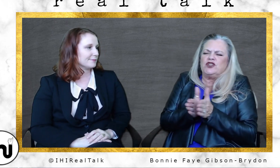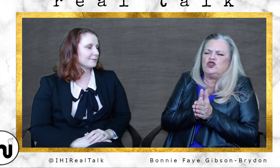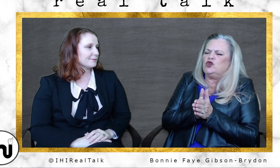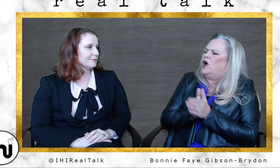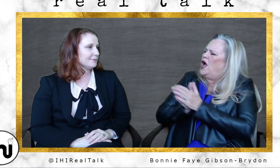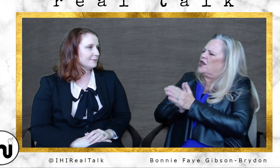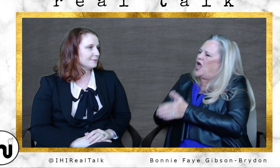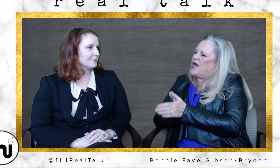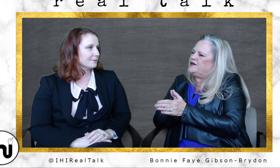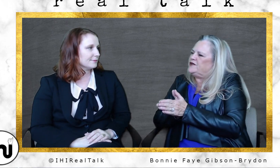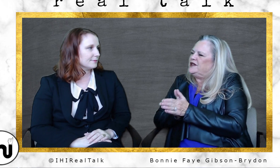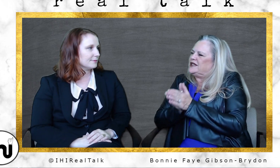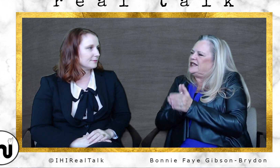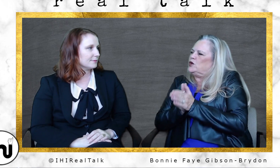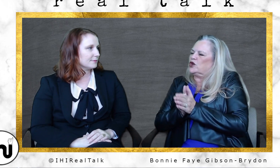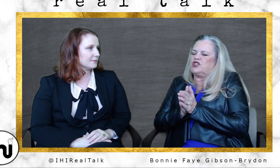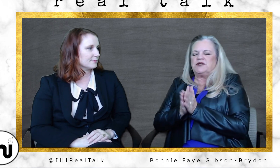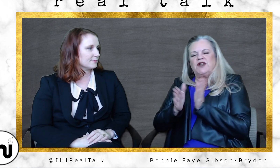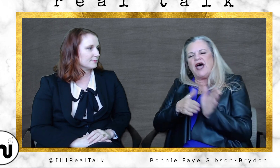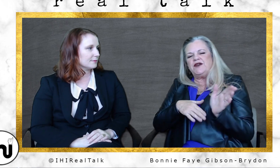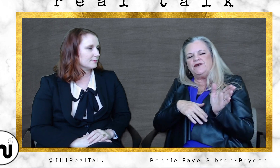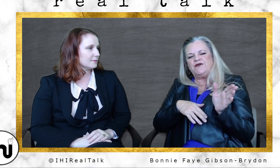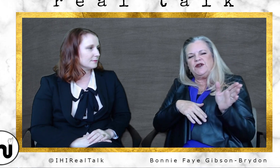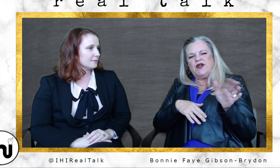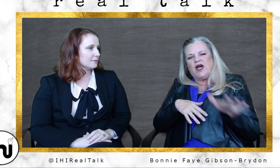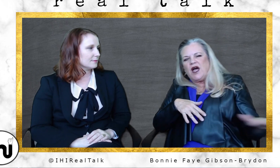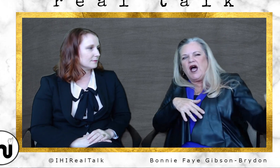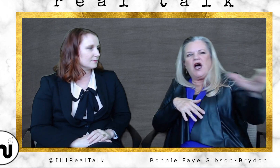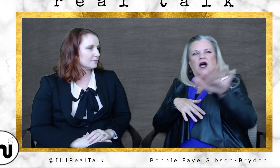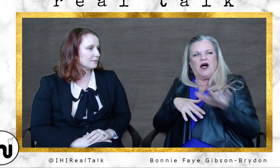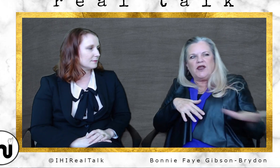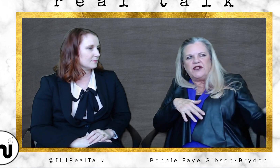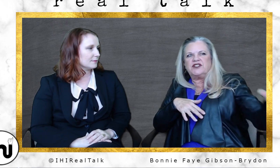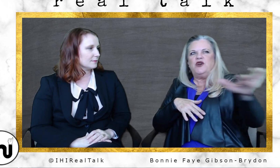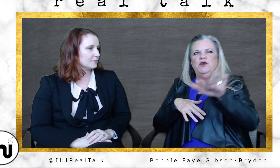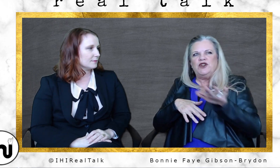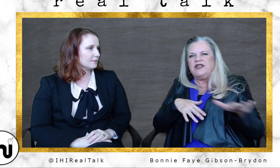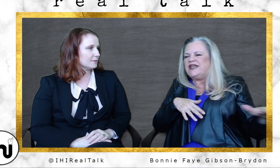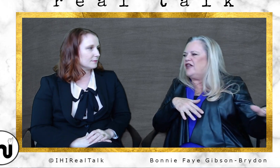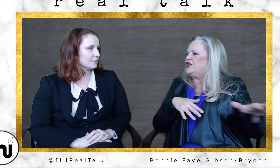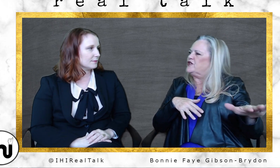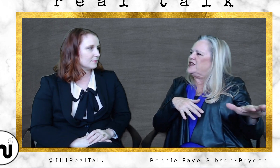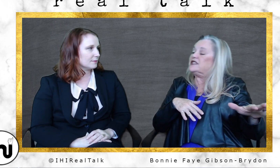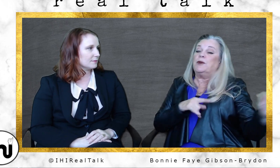too, a lot of legal workshops, a lot of the community out there thinks I'm gonna